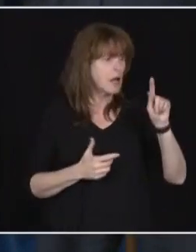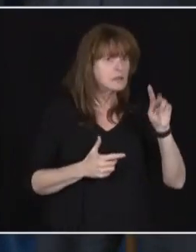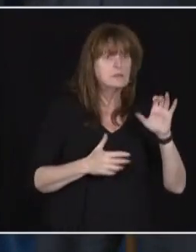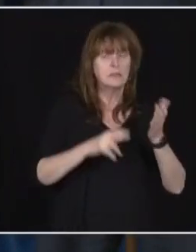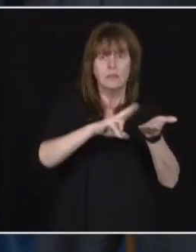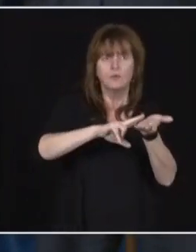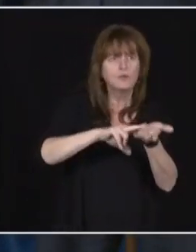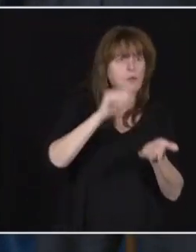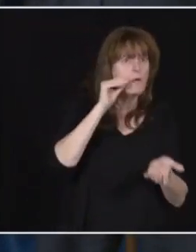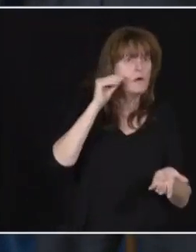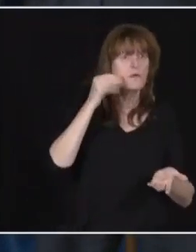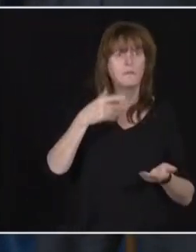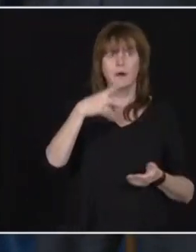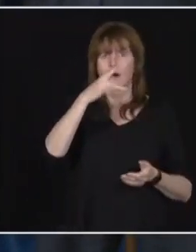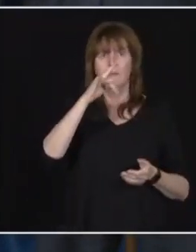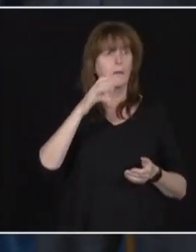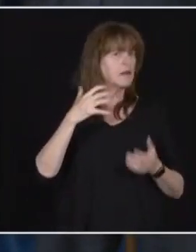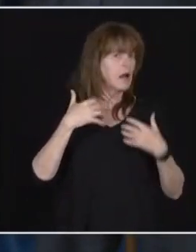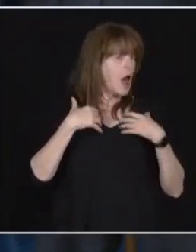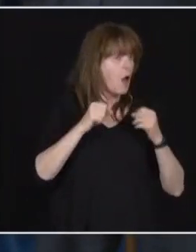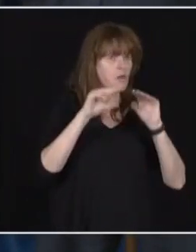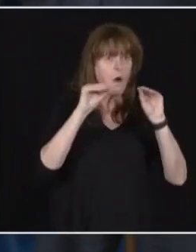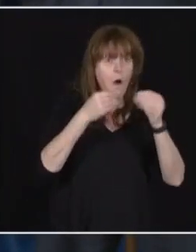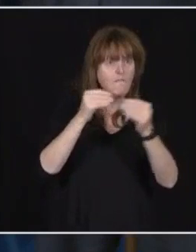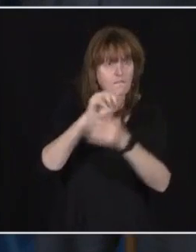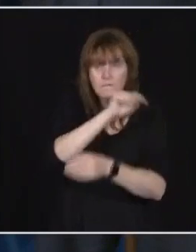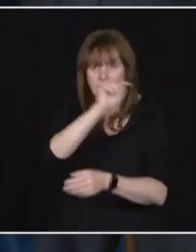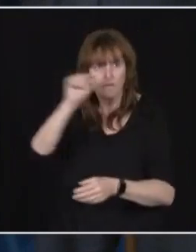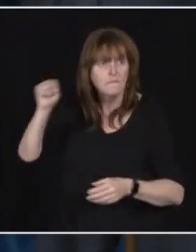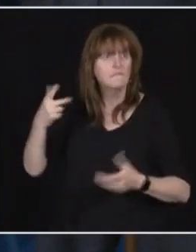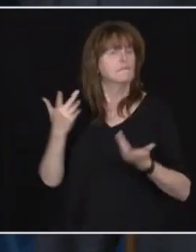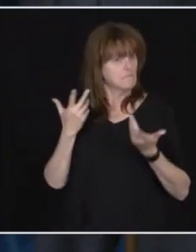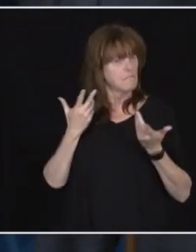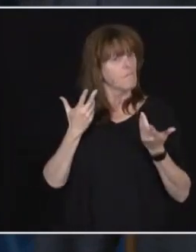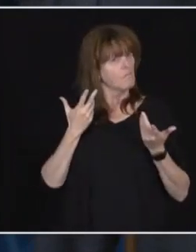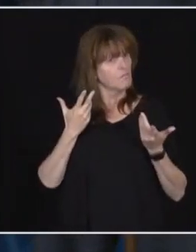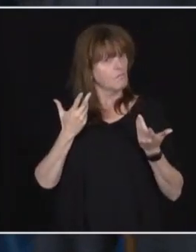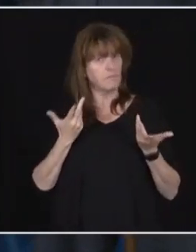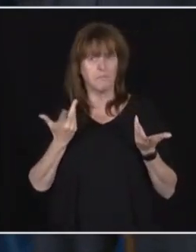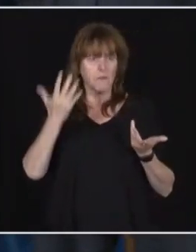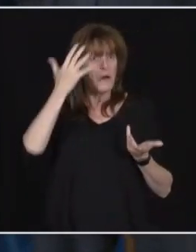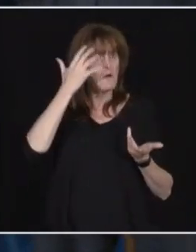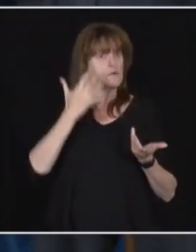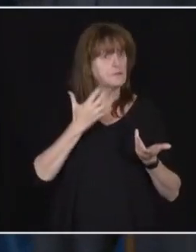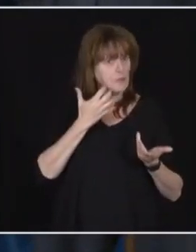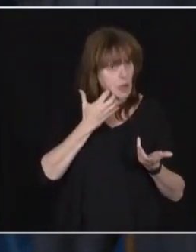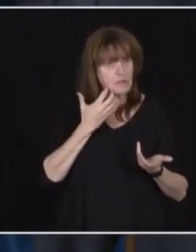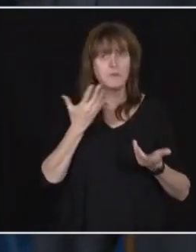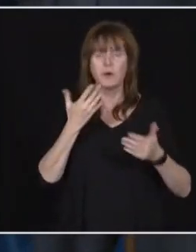and public health units. We've had hospitals go and willingly